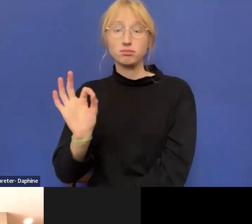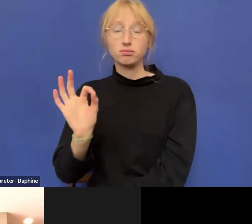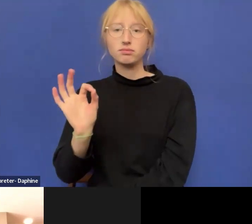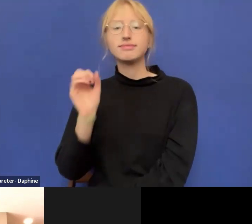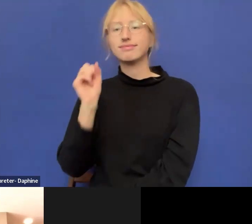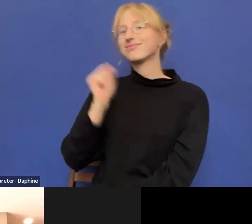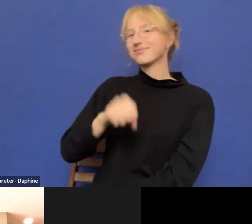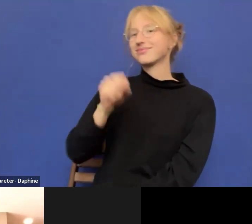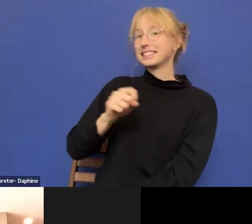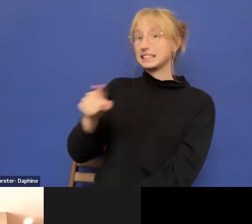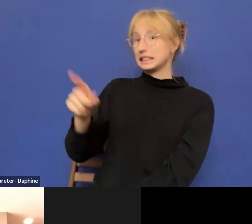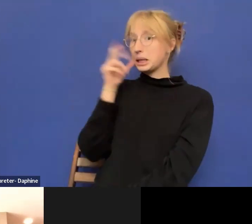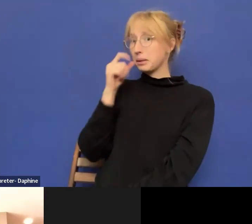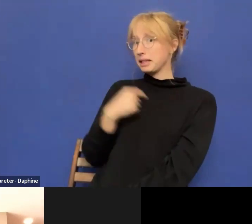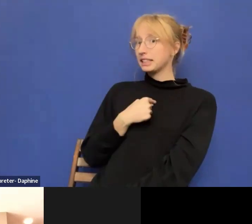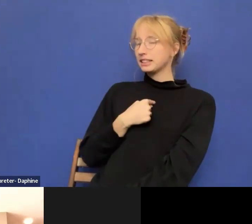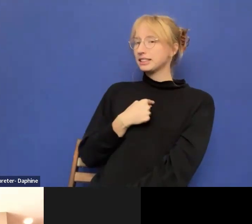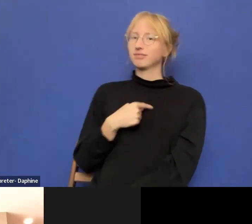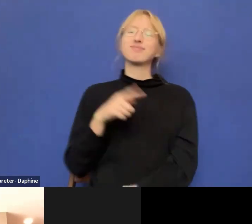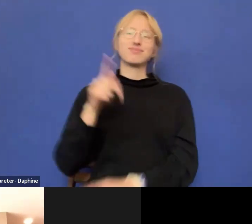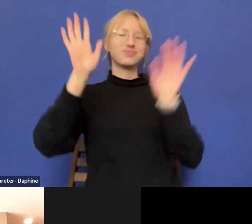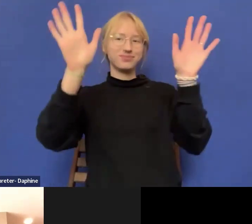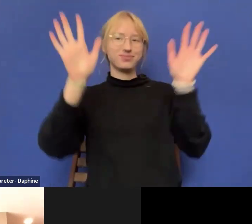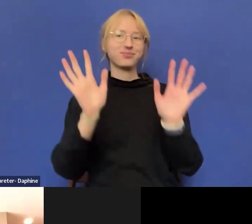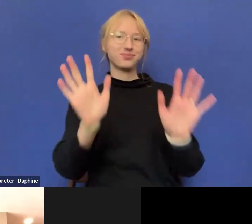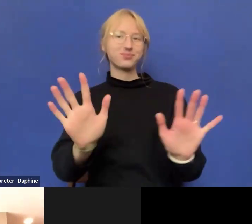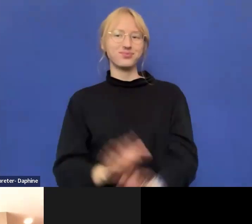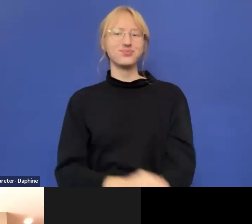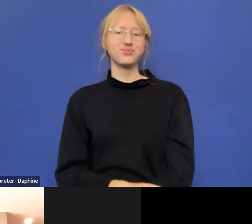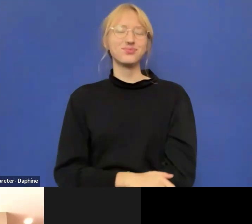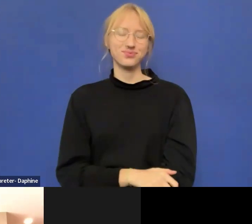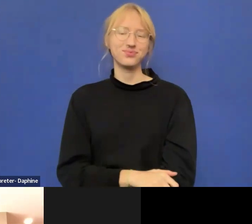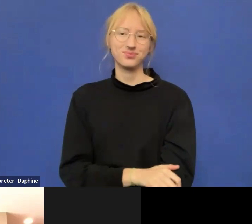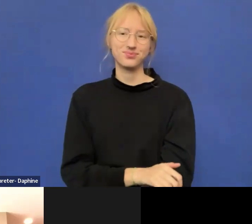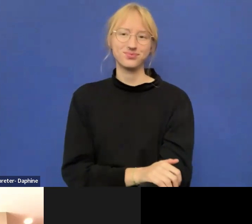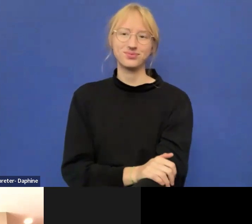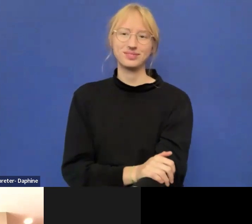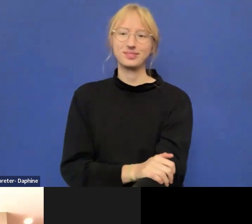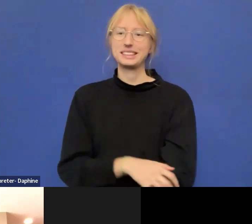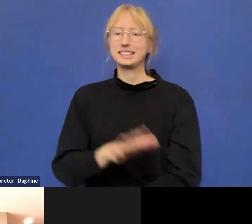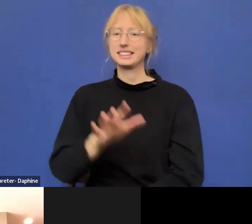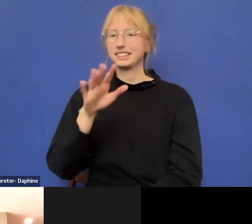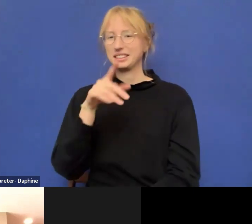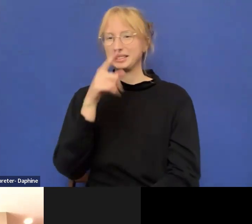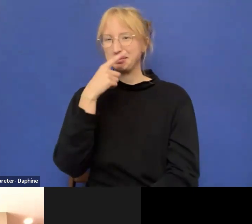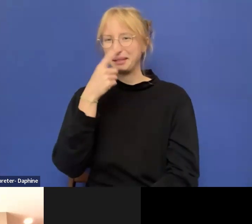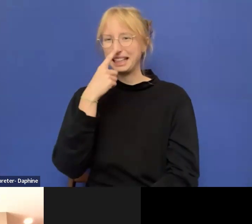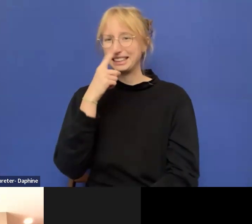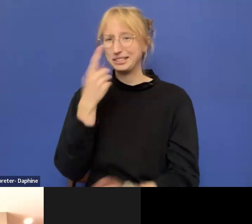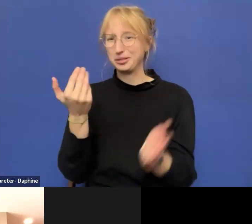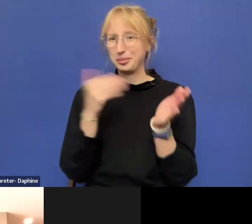hear you. Can you hear me? >>Dr. Rama Bala: Fantastic. Tara if you might ask you to repeat the question.